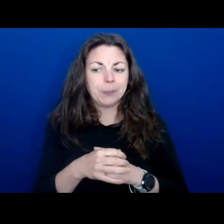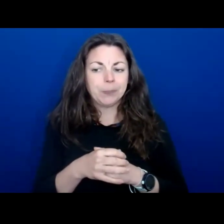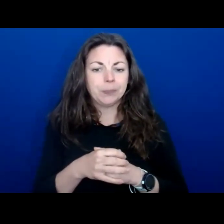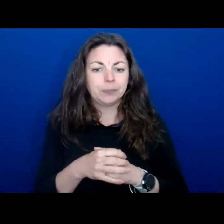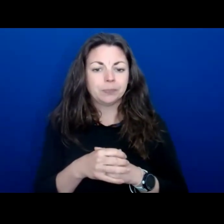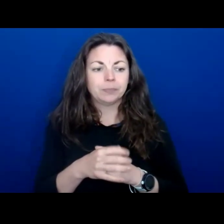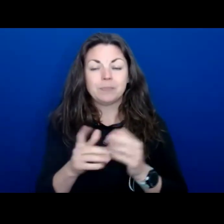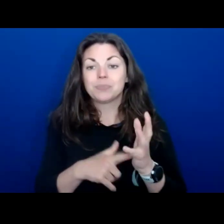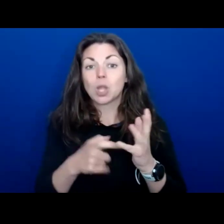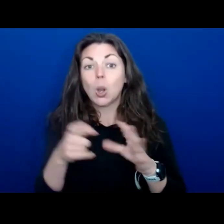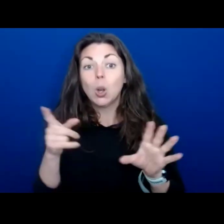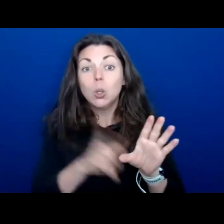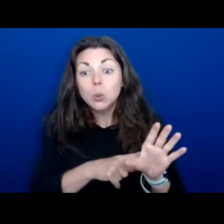Lucy, can I bring you in on that question?